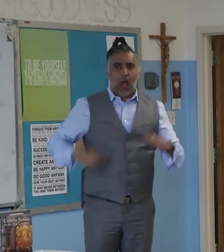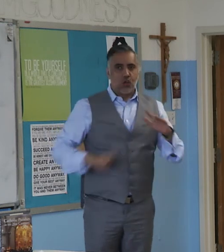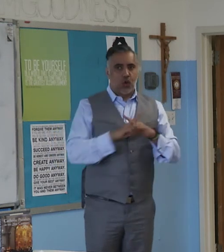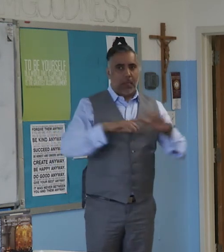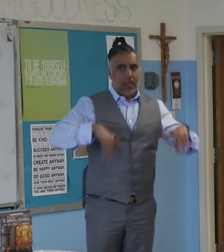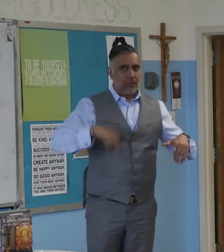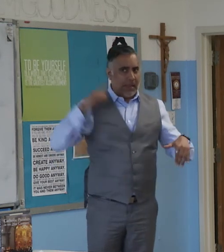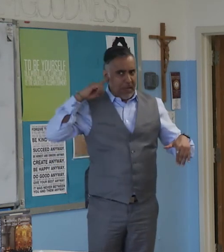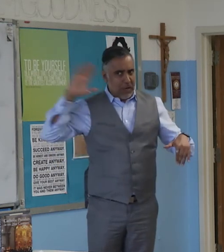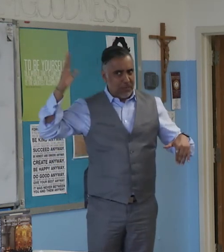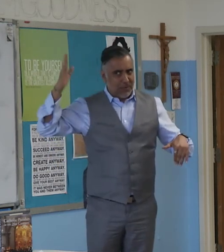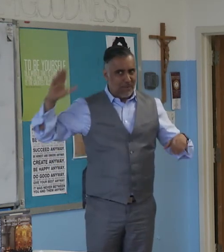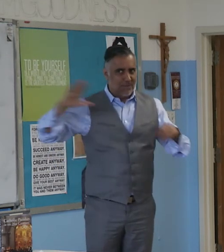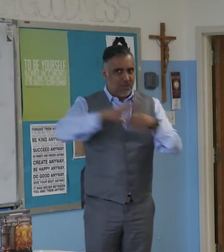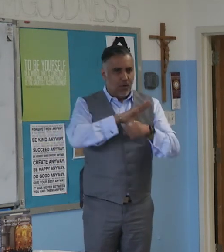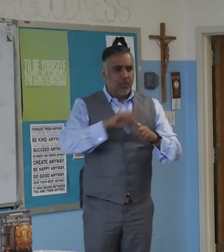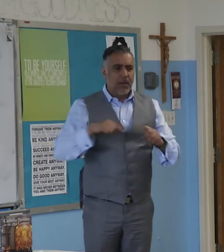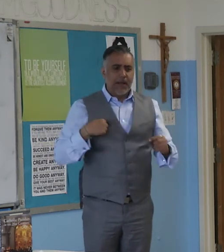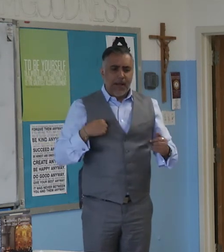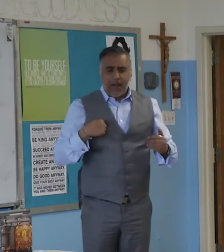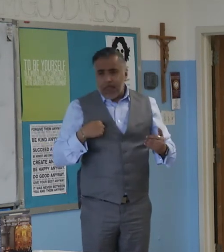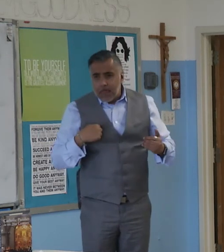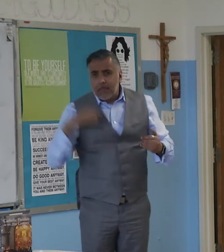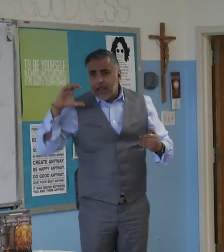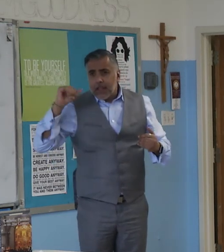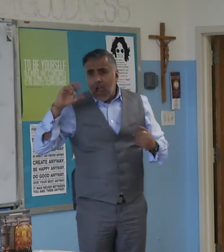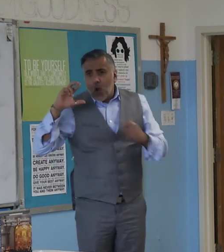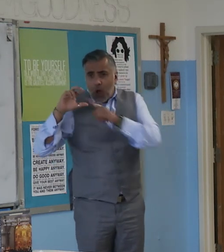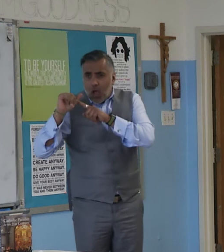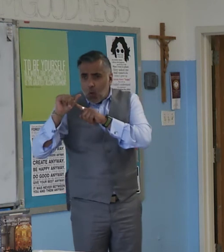presentation, but I would suggest that what CARA's done for this community and